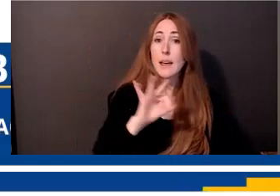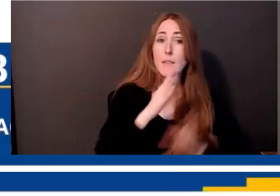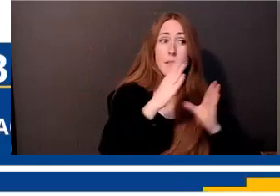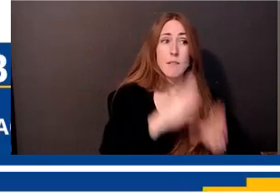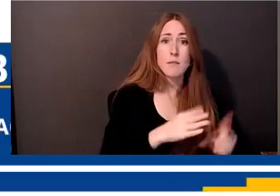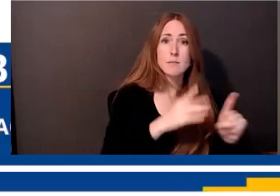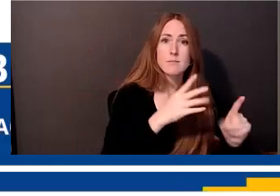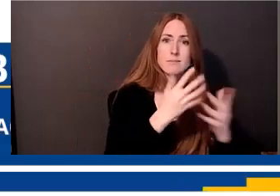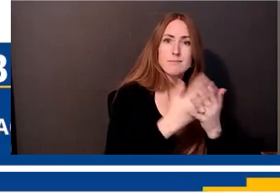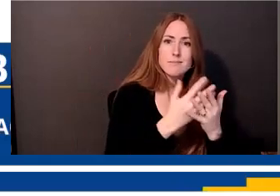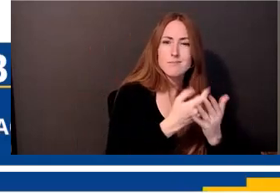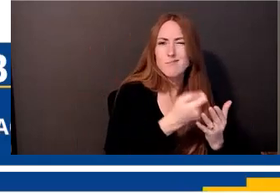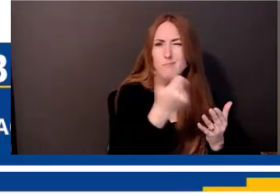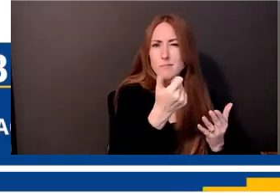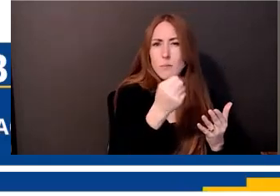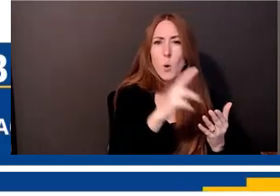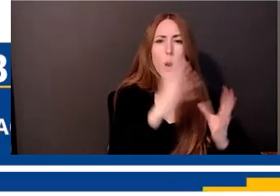we provided them with that information as well.